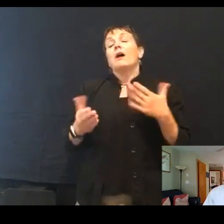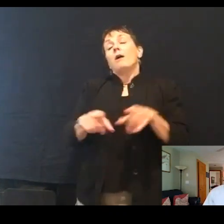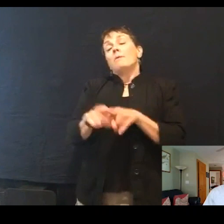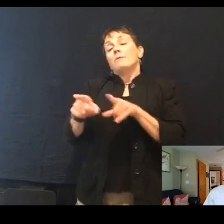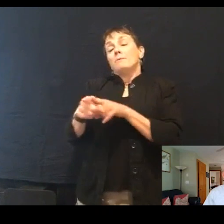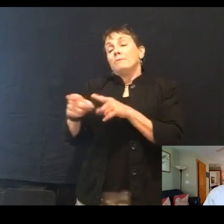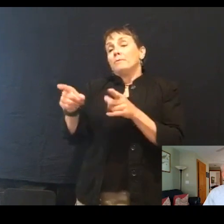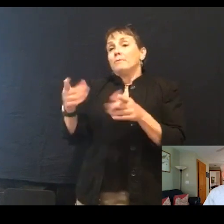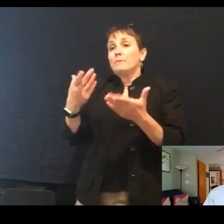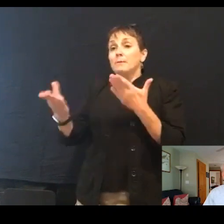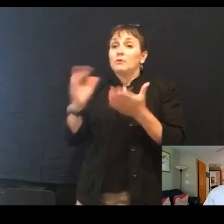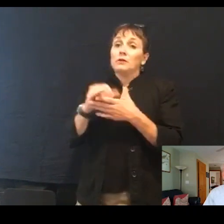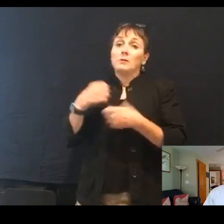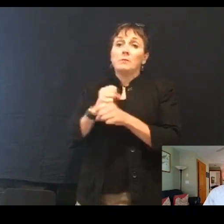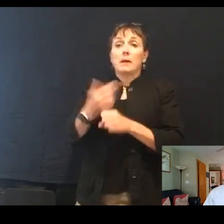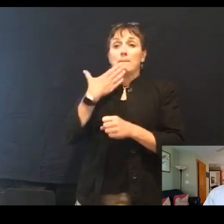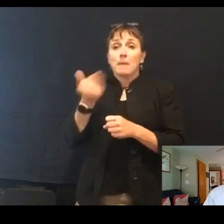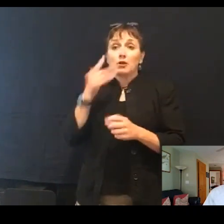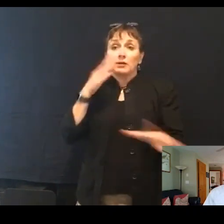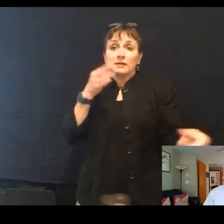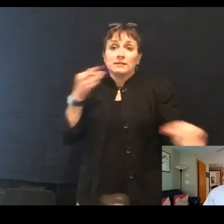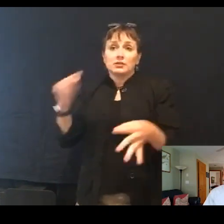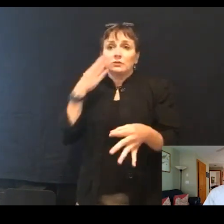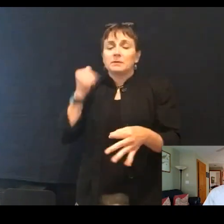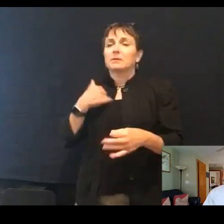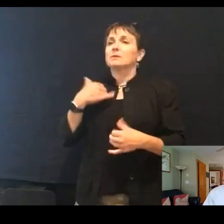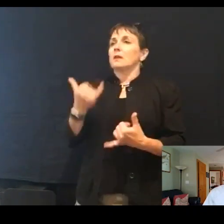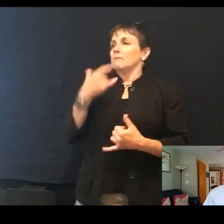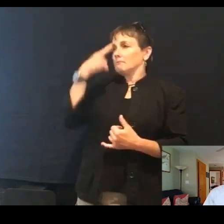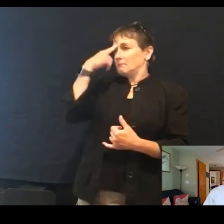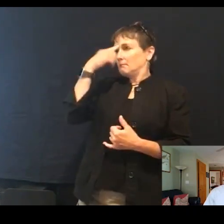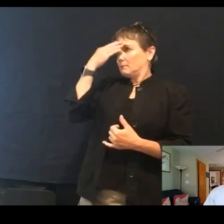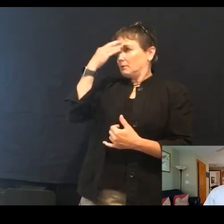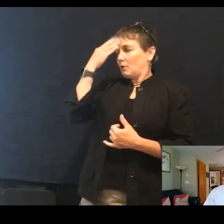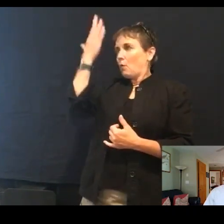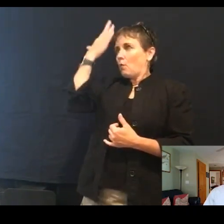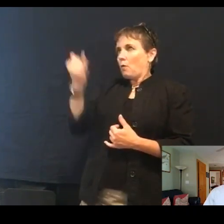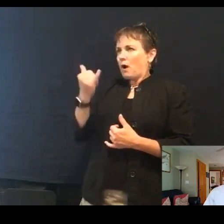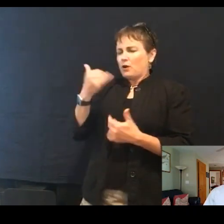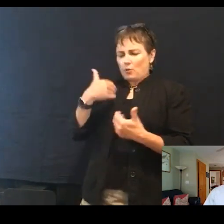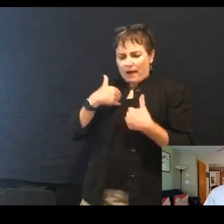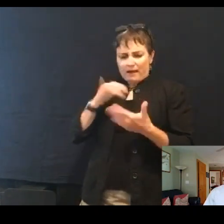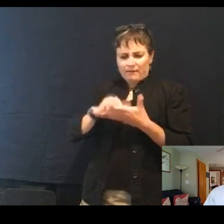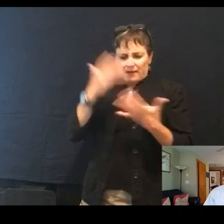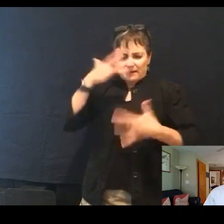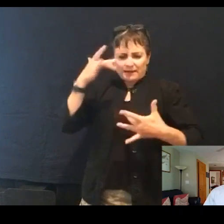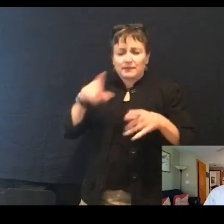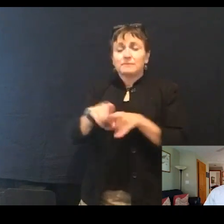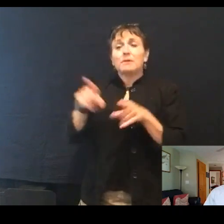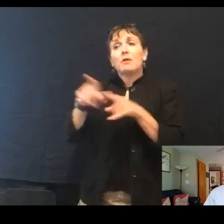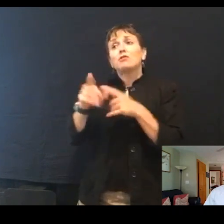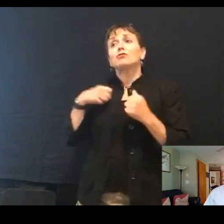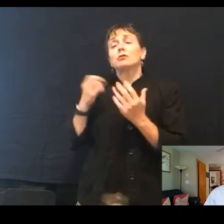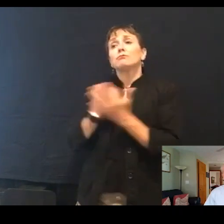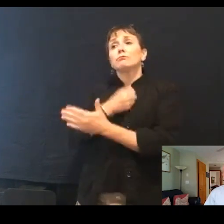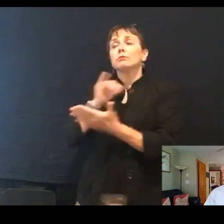It may guide you to better informed decisions, because now you know the cause of the disease. And it may guide you to potential clinical trials